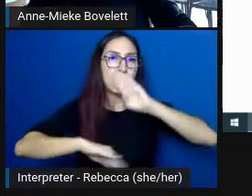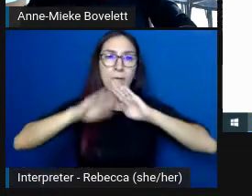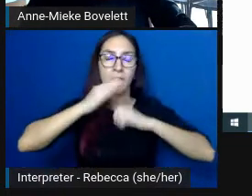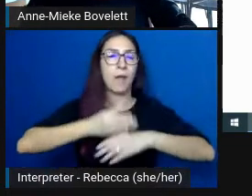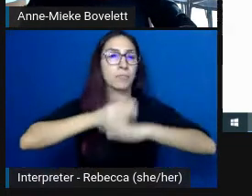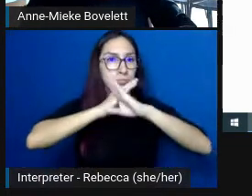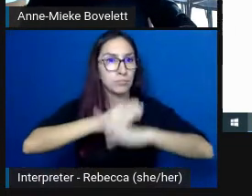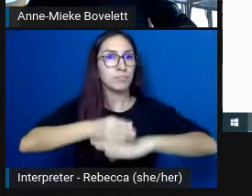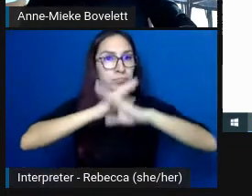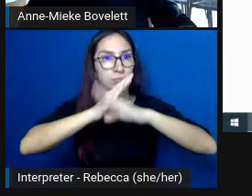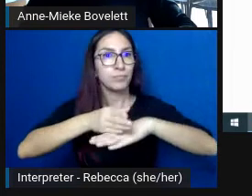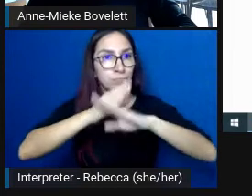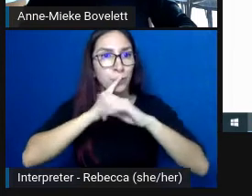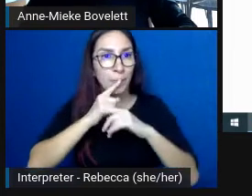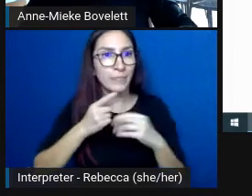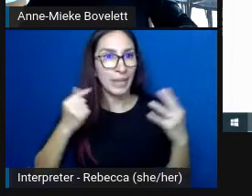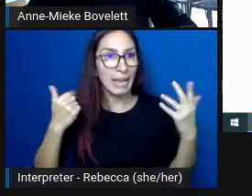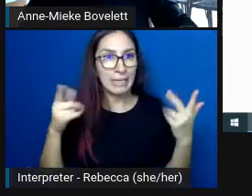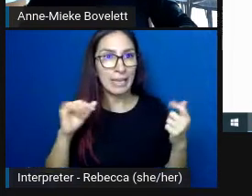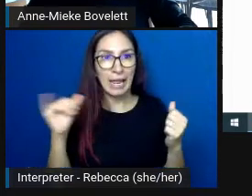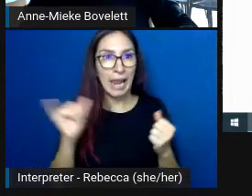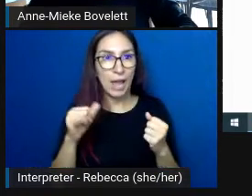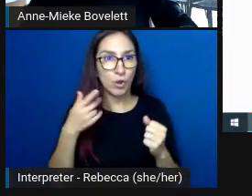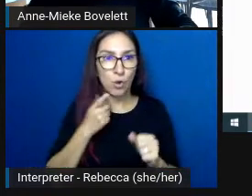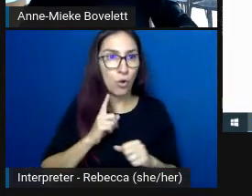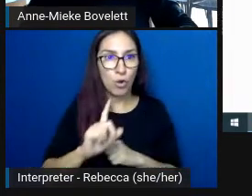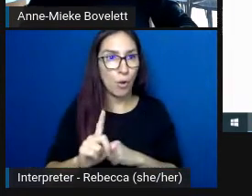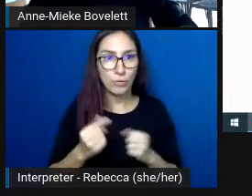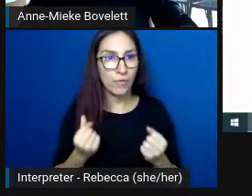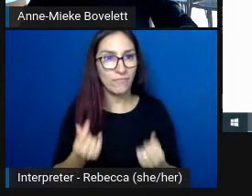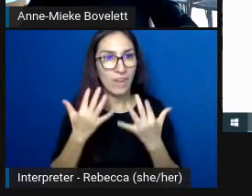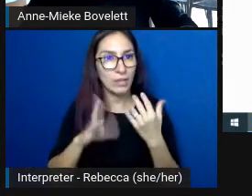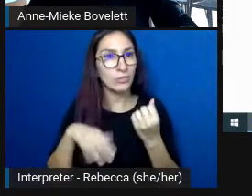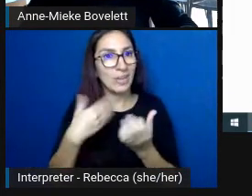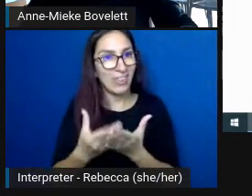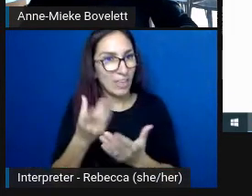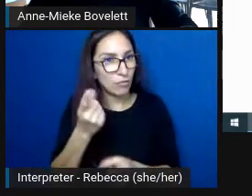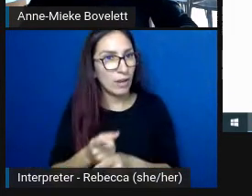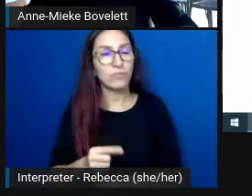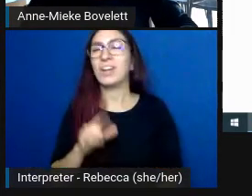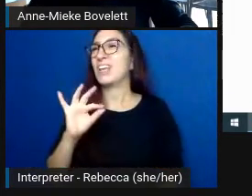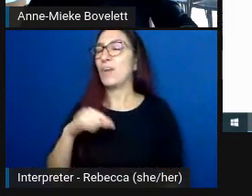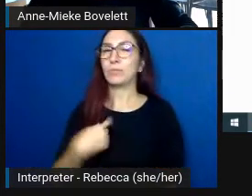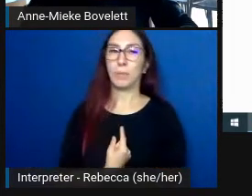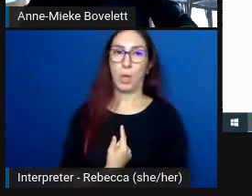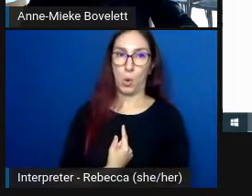to get to a point where you-- If I would be on my own, let's say that I'm--